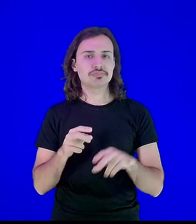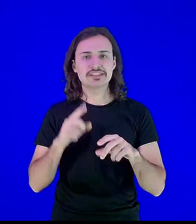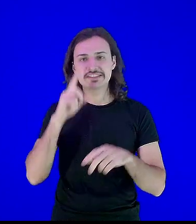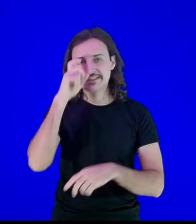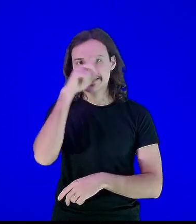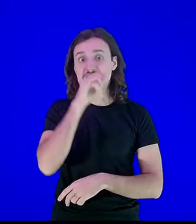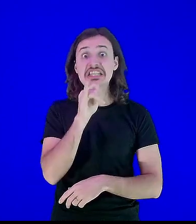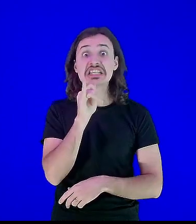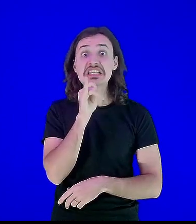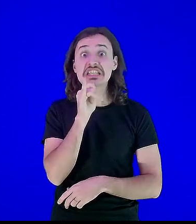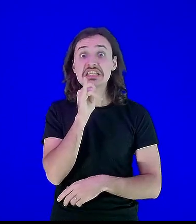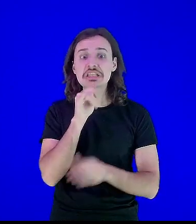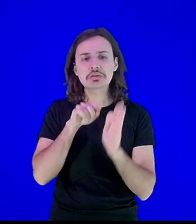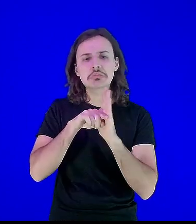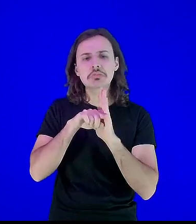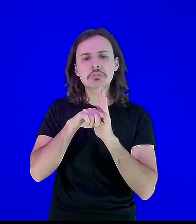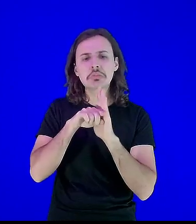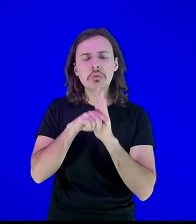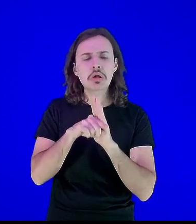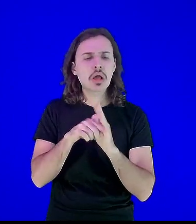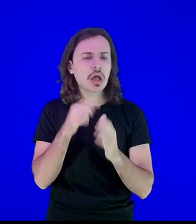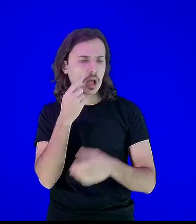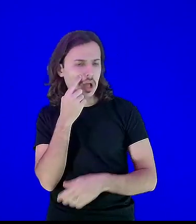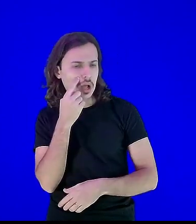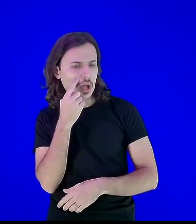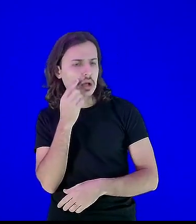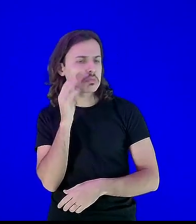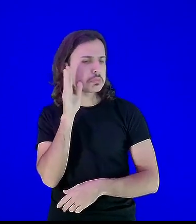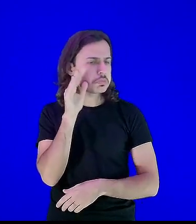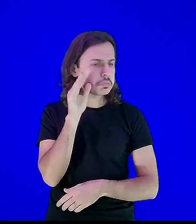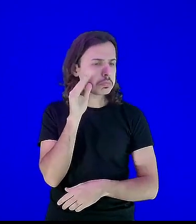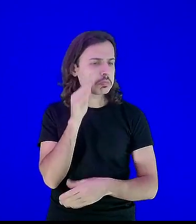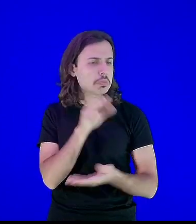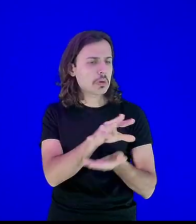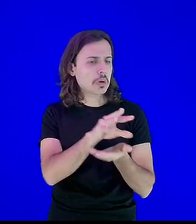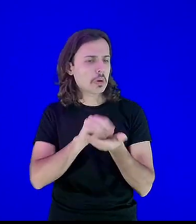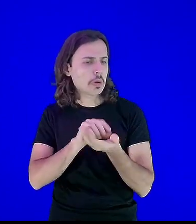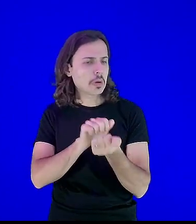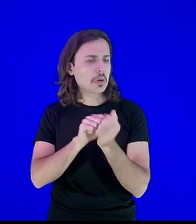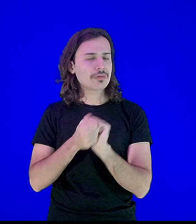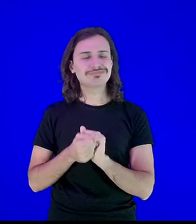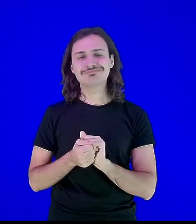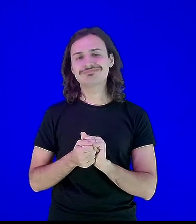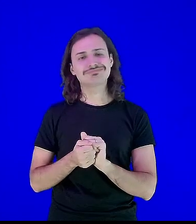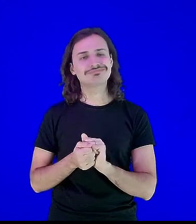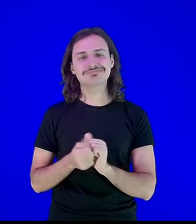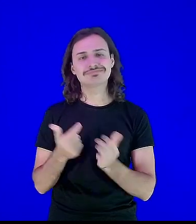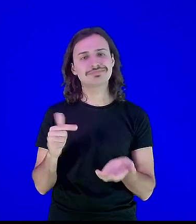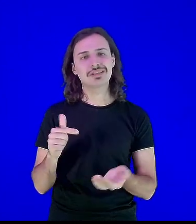I tried to look for some other implementations, application, usage of SignWriting on the web